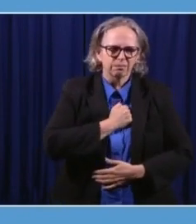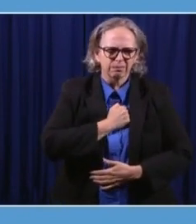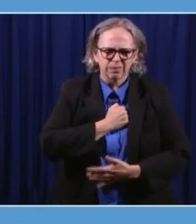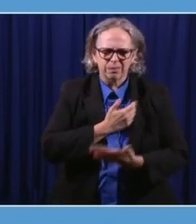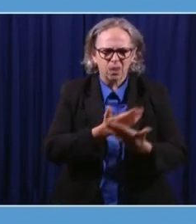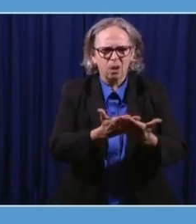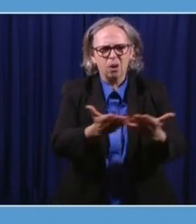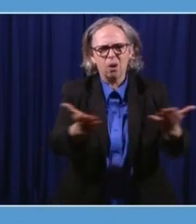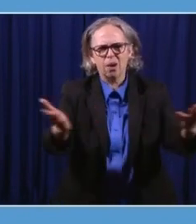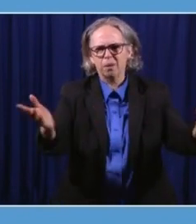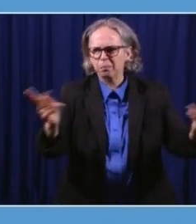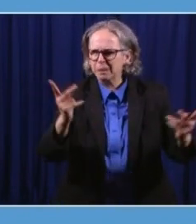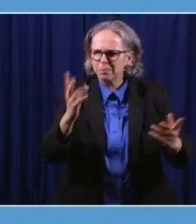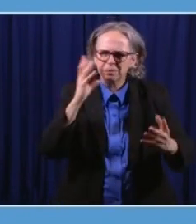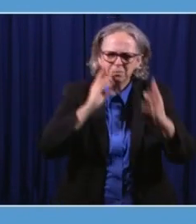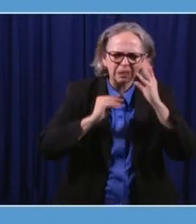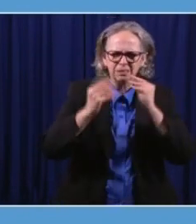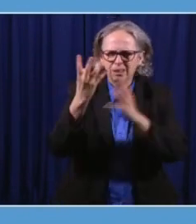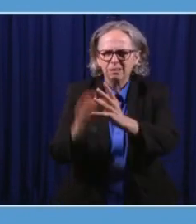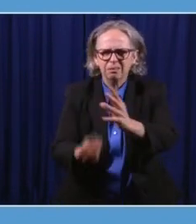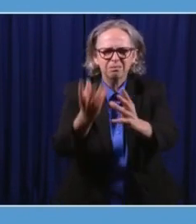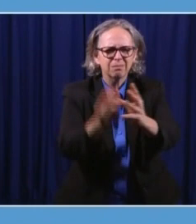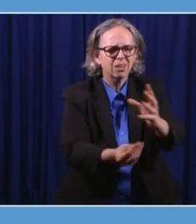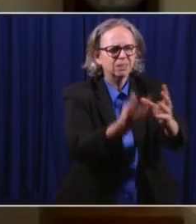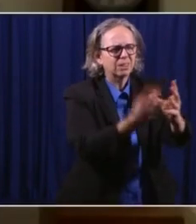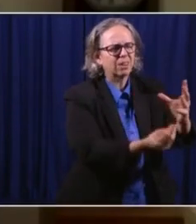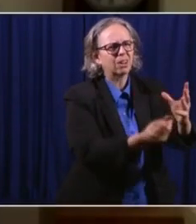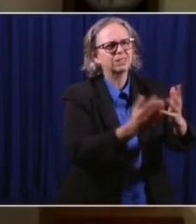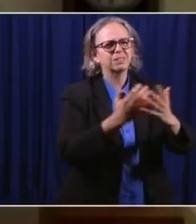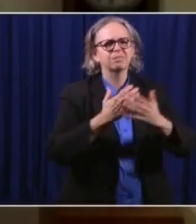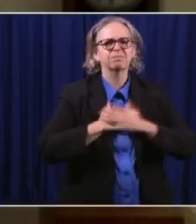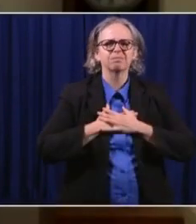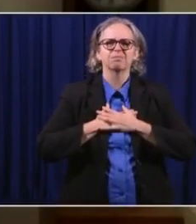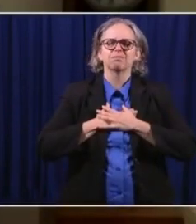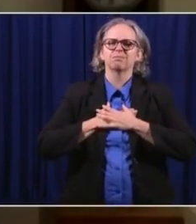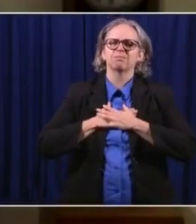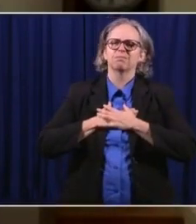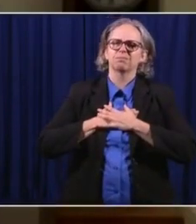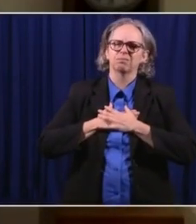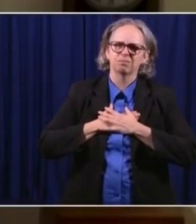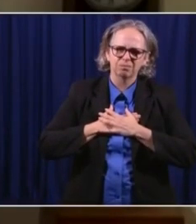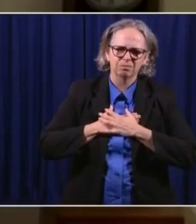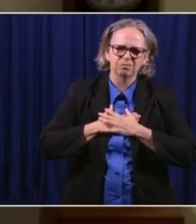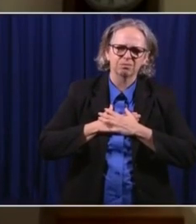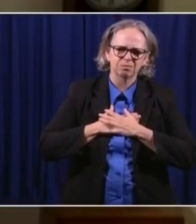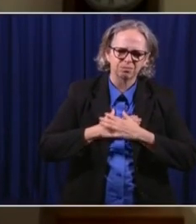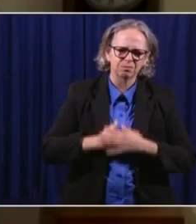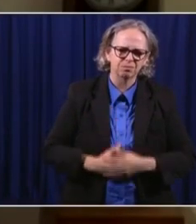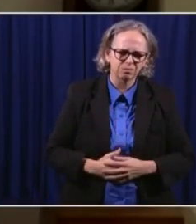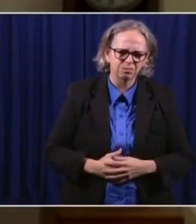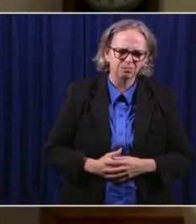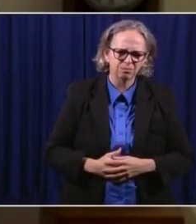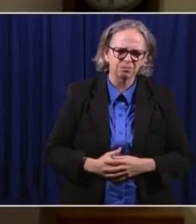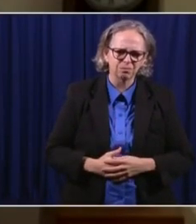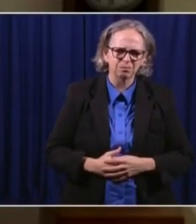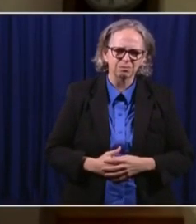WE KNOW THAT DEATHS FROM THIS DISEASE LAG, AND WE JUST ARE